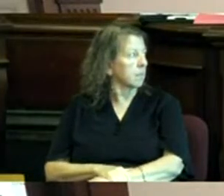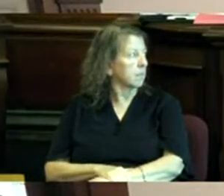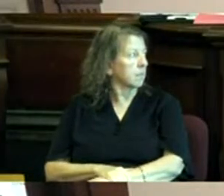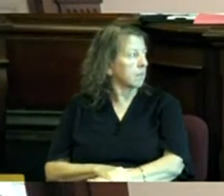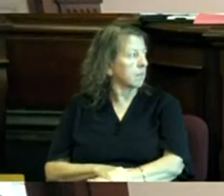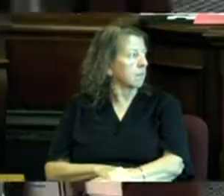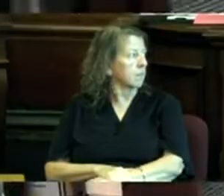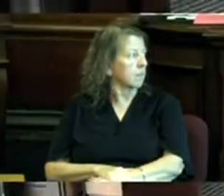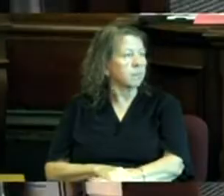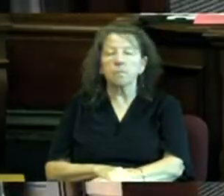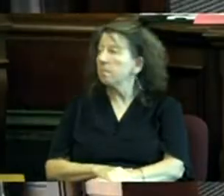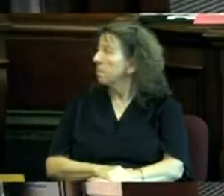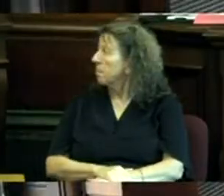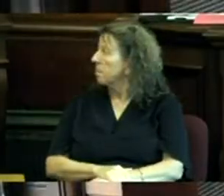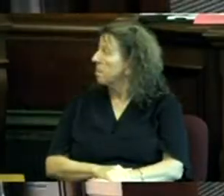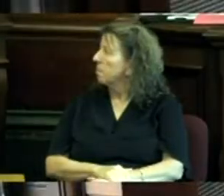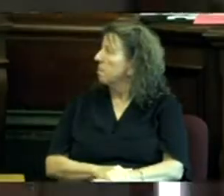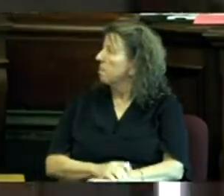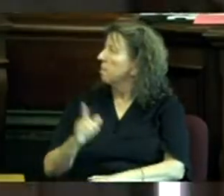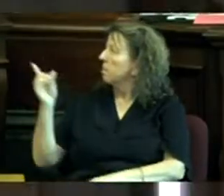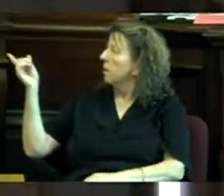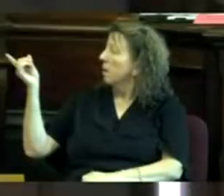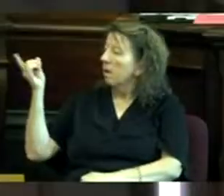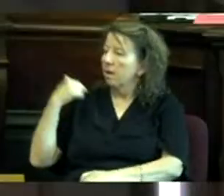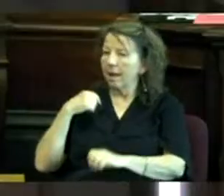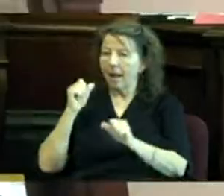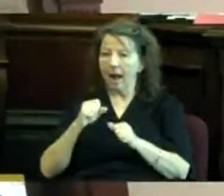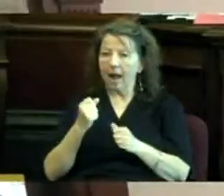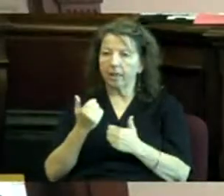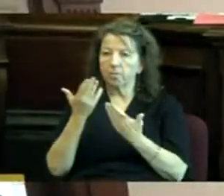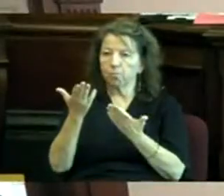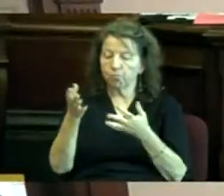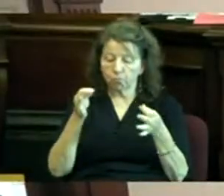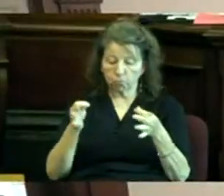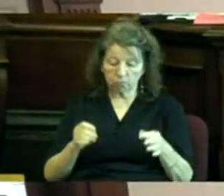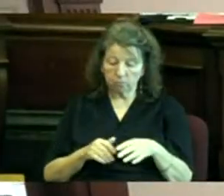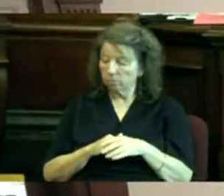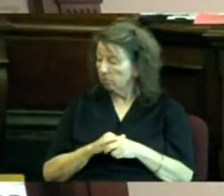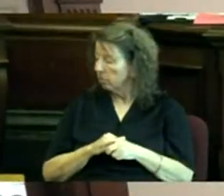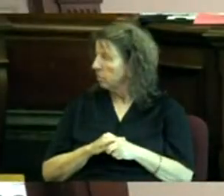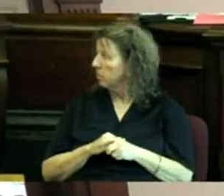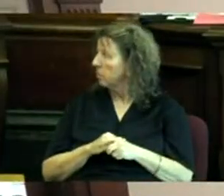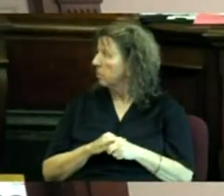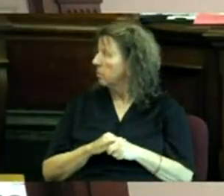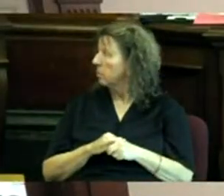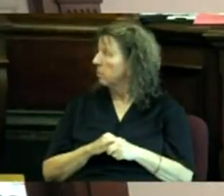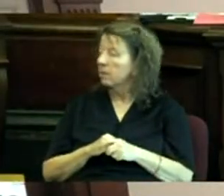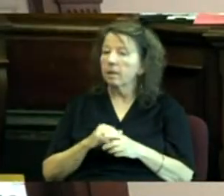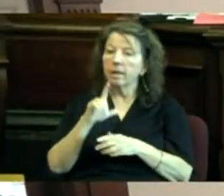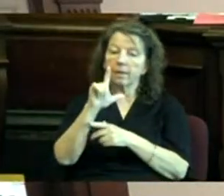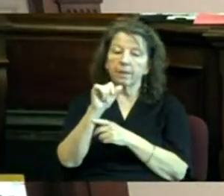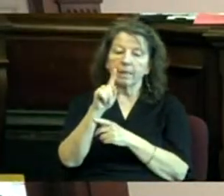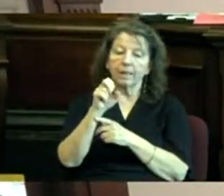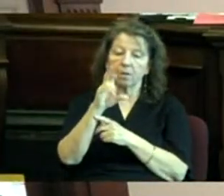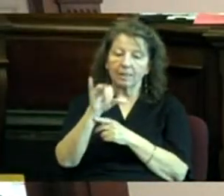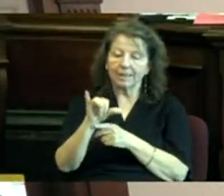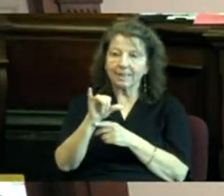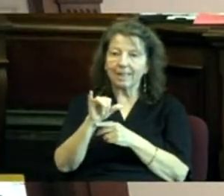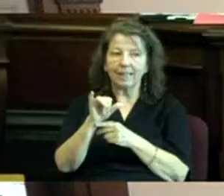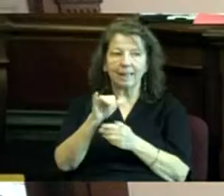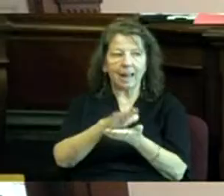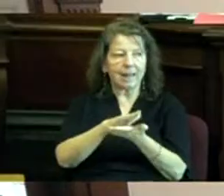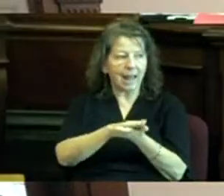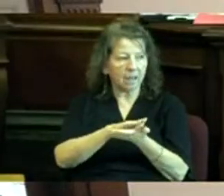these organizations. I can go